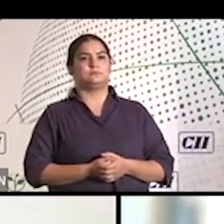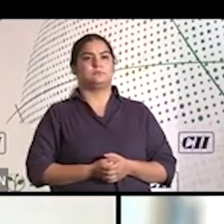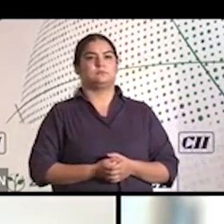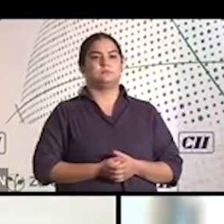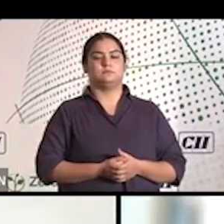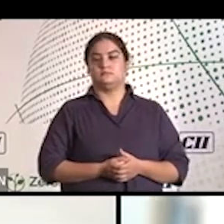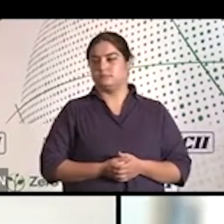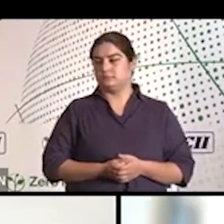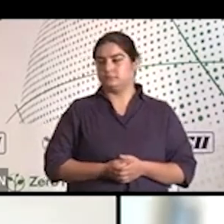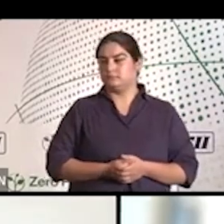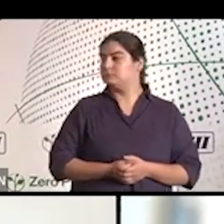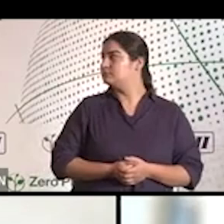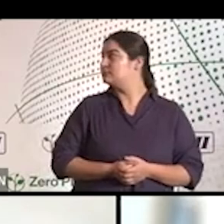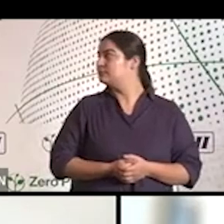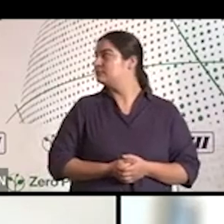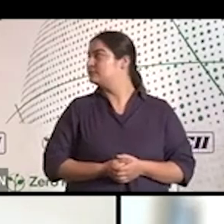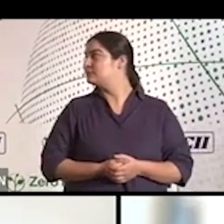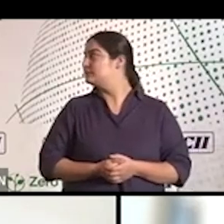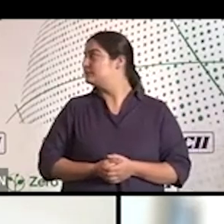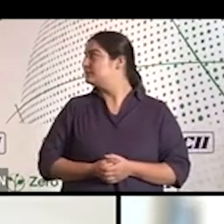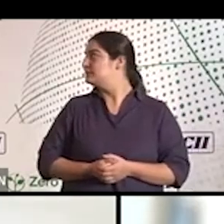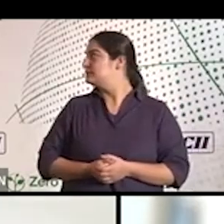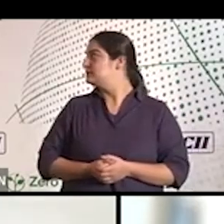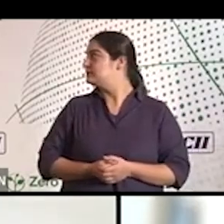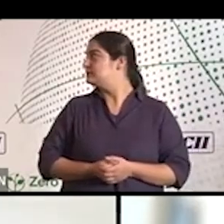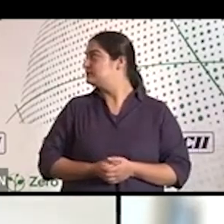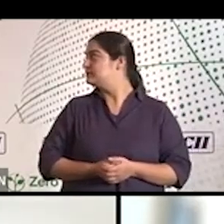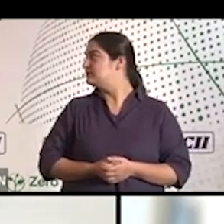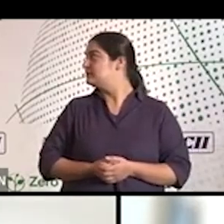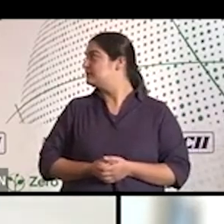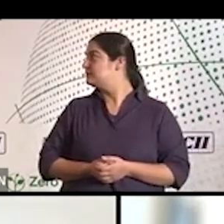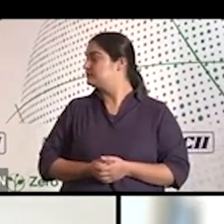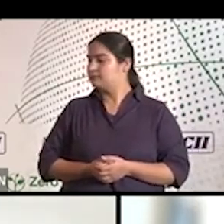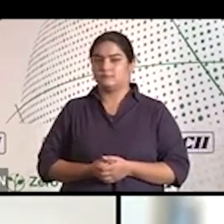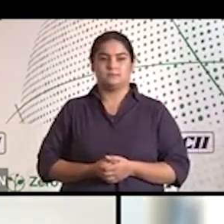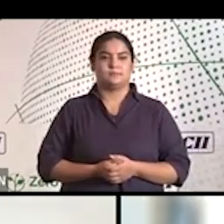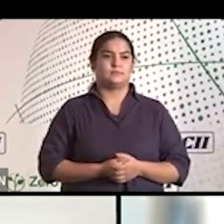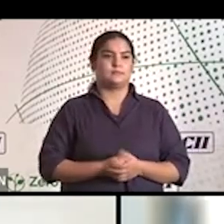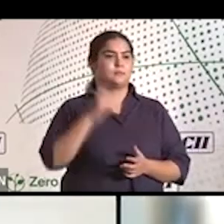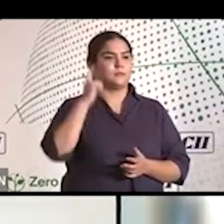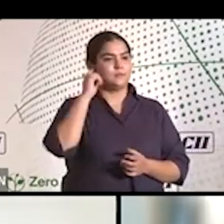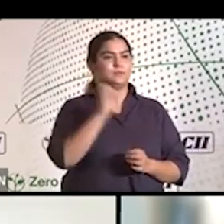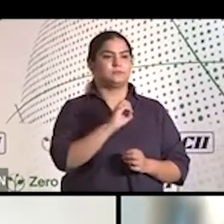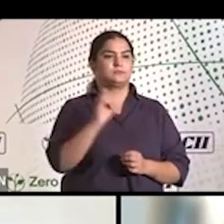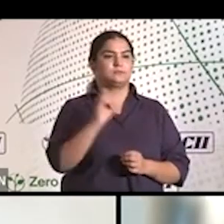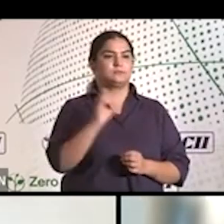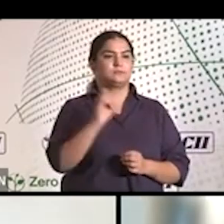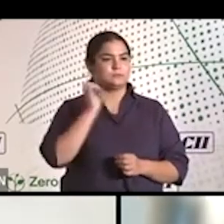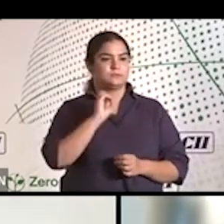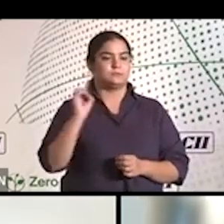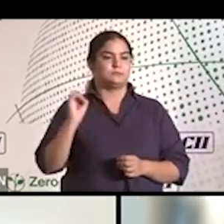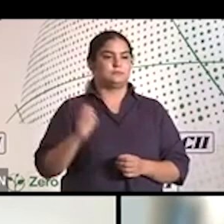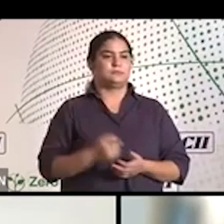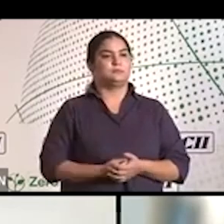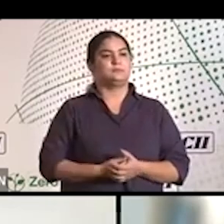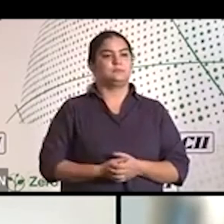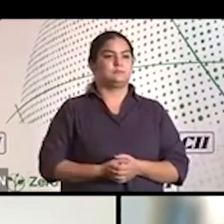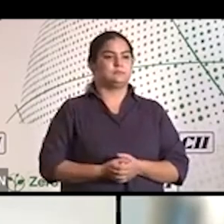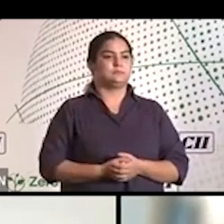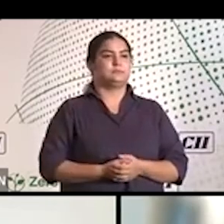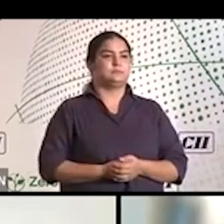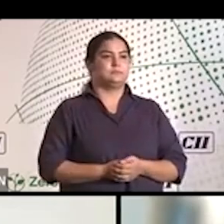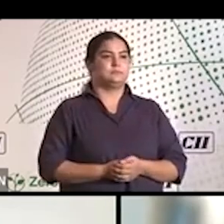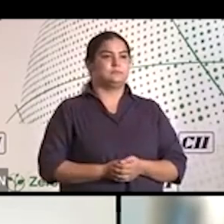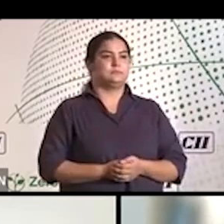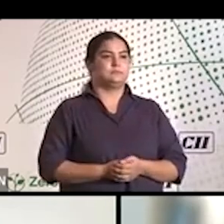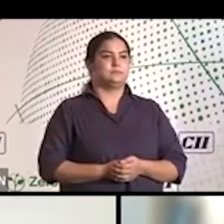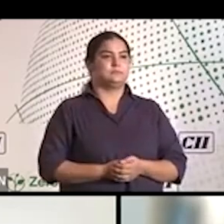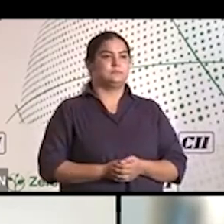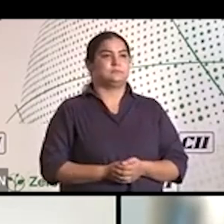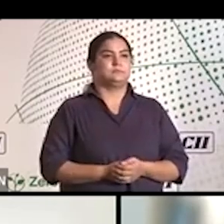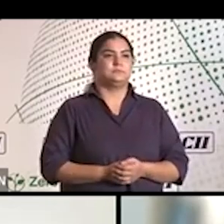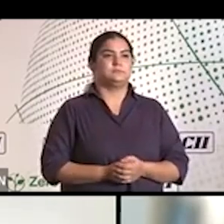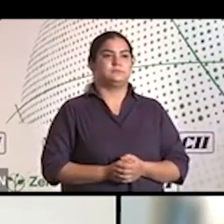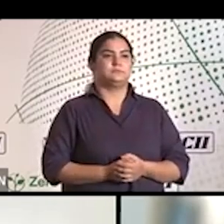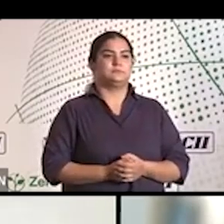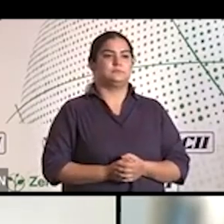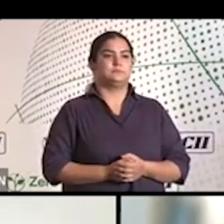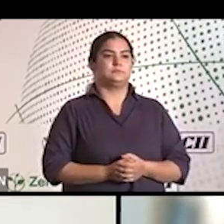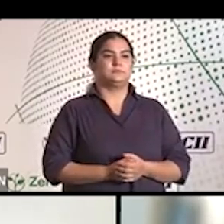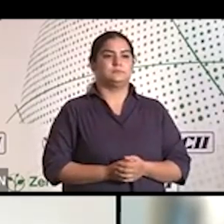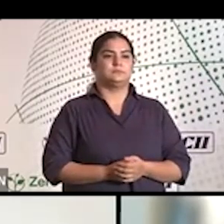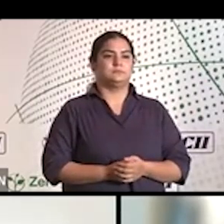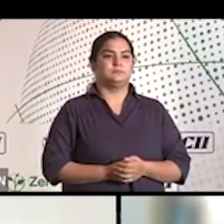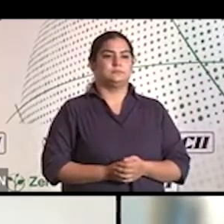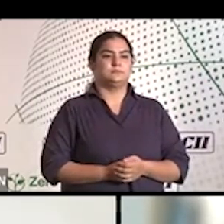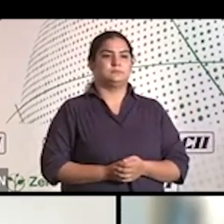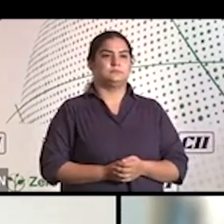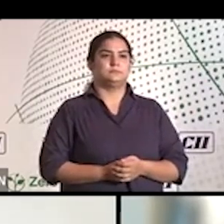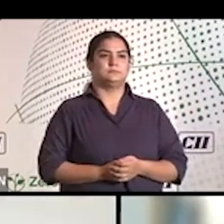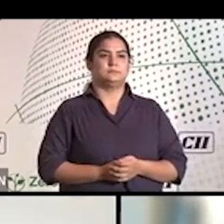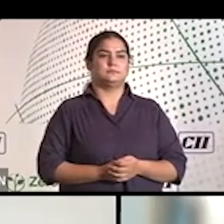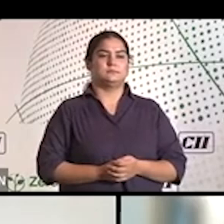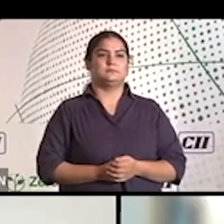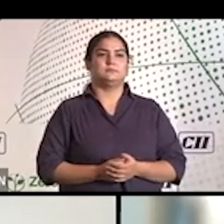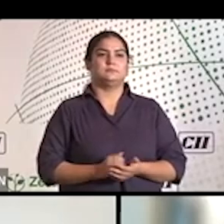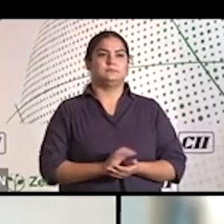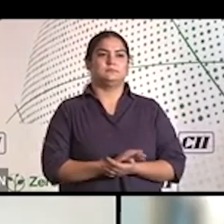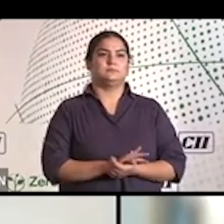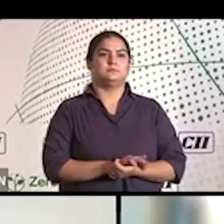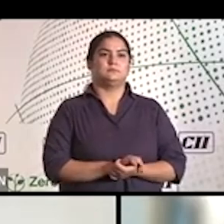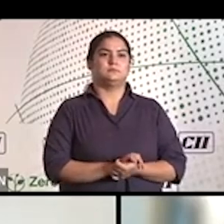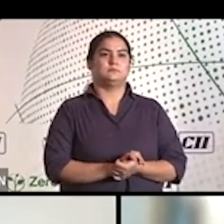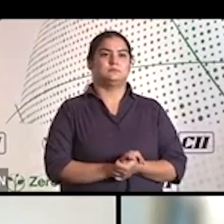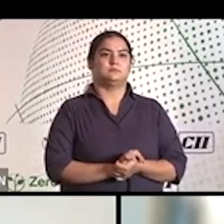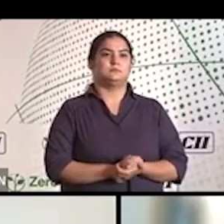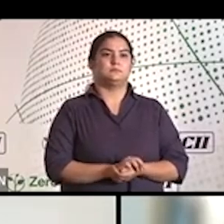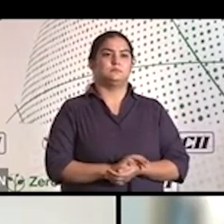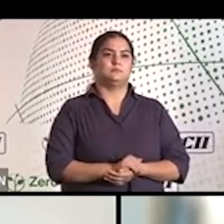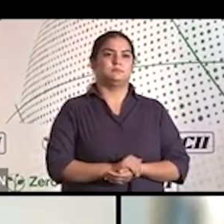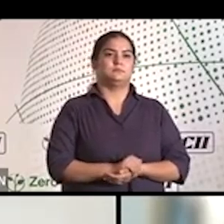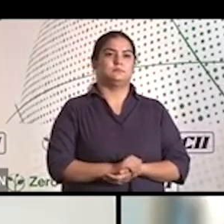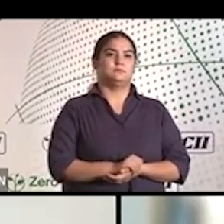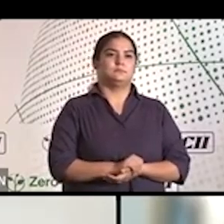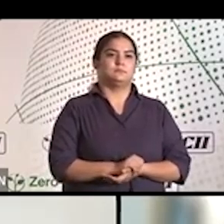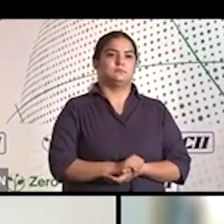We can't hear you, but